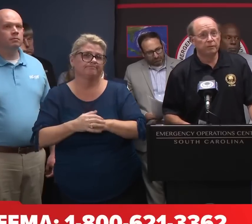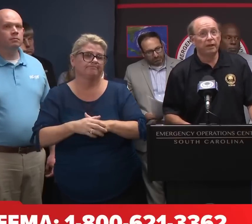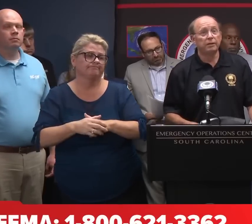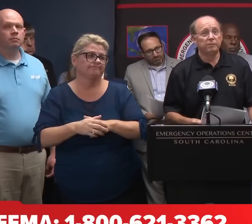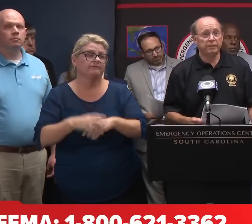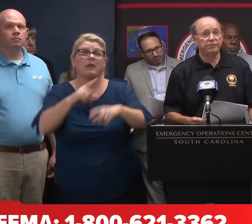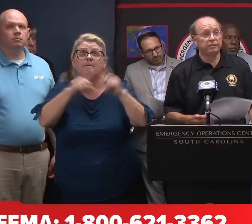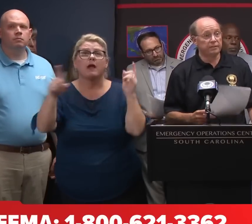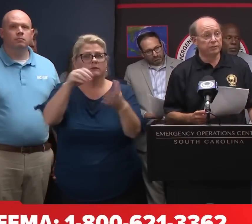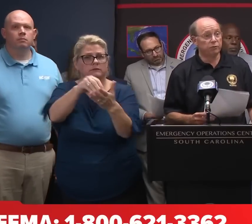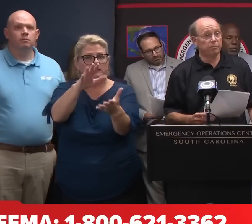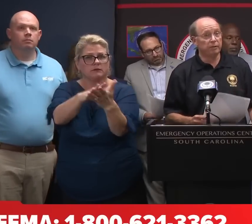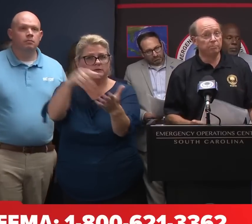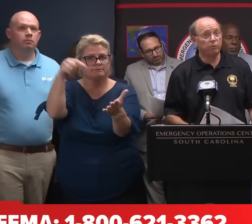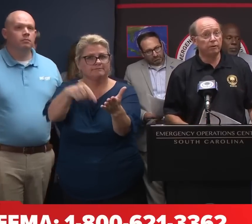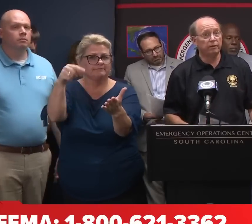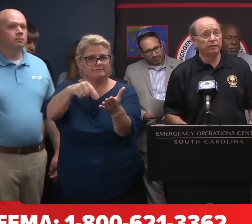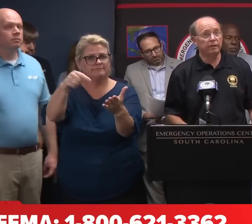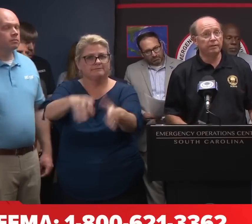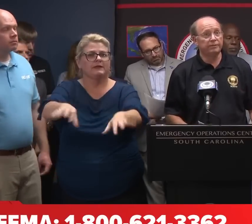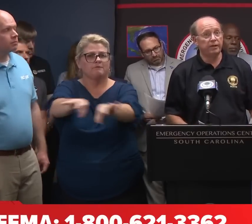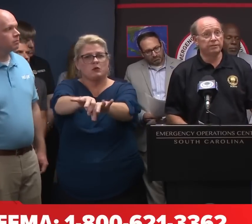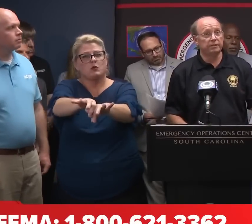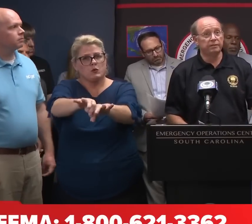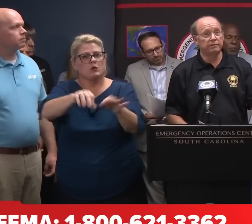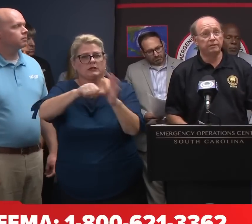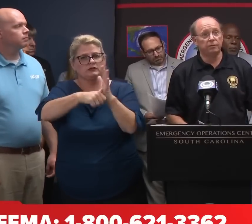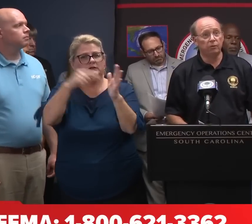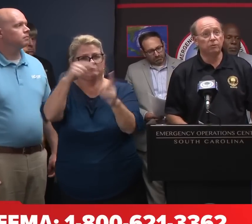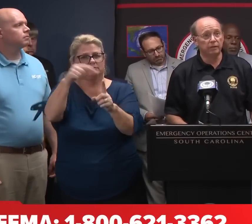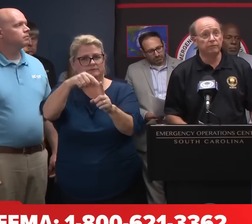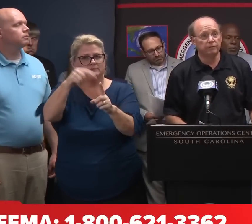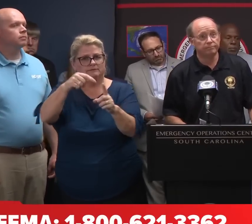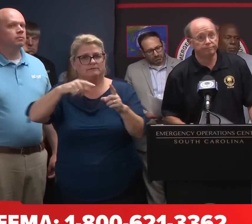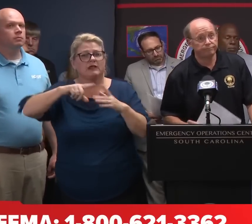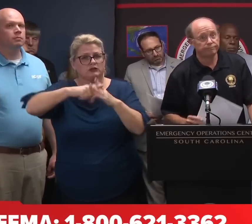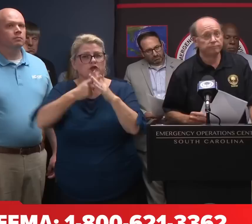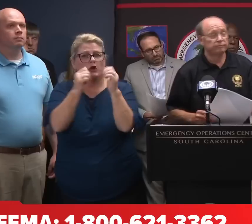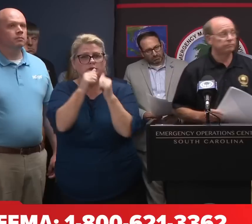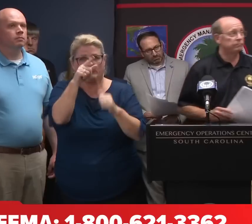But documentation is extremely important and that starts at the, at the local level. I